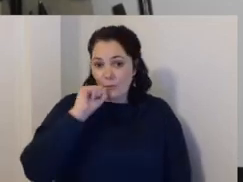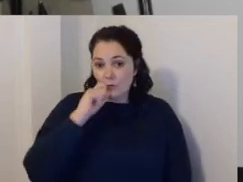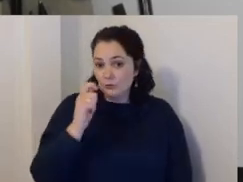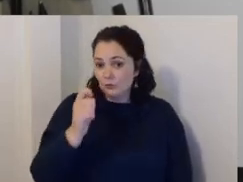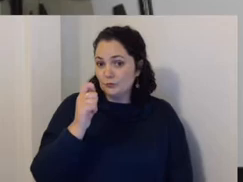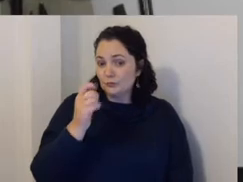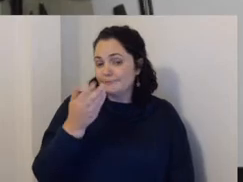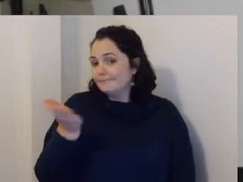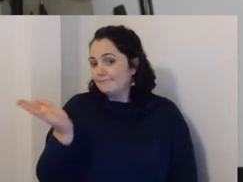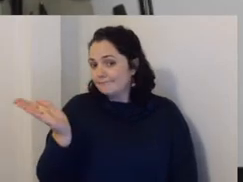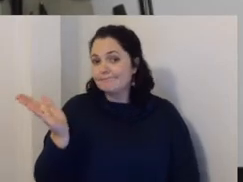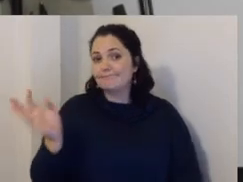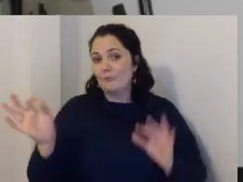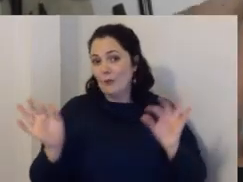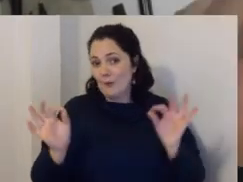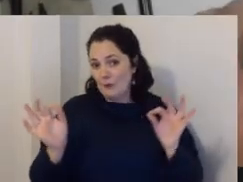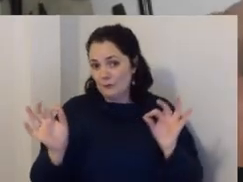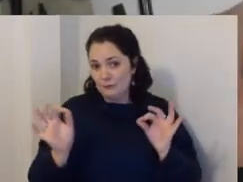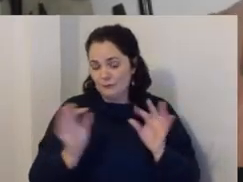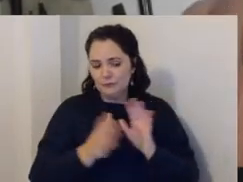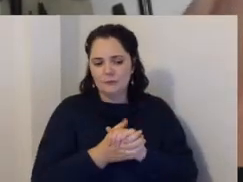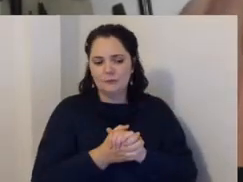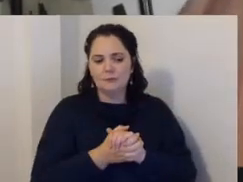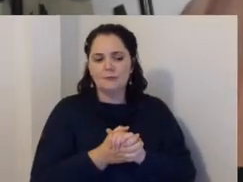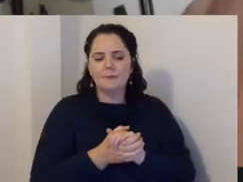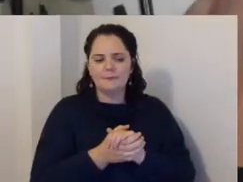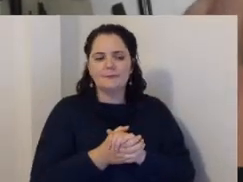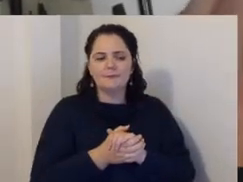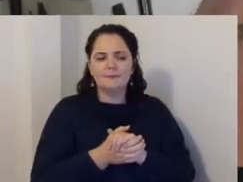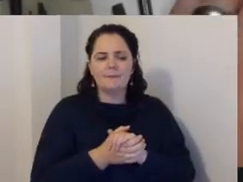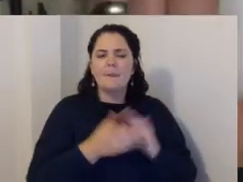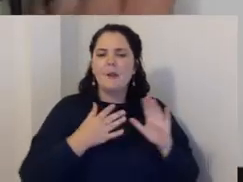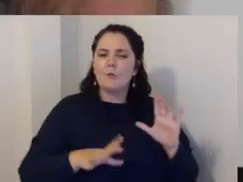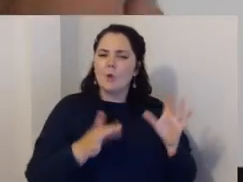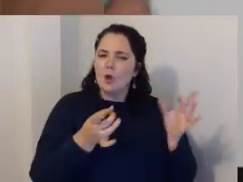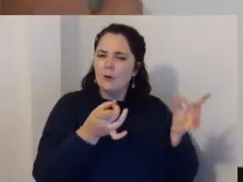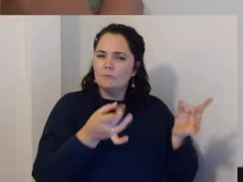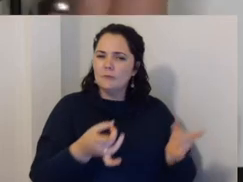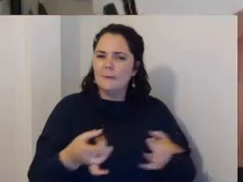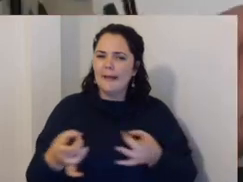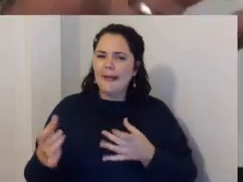Atticus and Rachel here this evening um preparing your paper this unlike other methods you don't